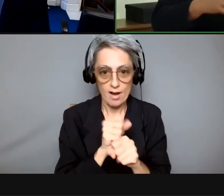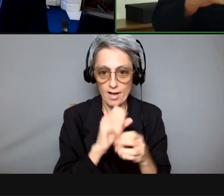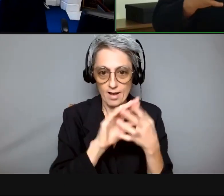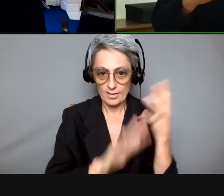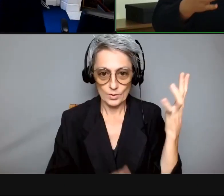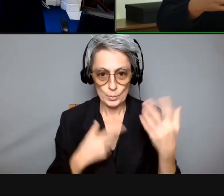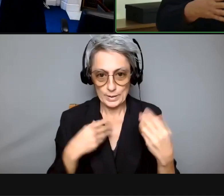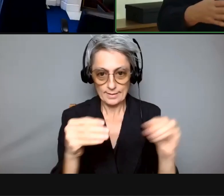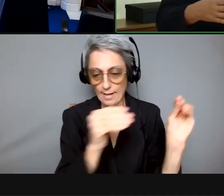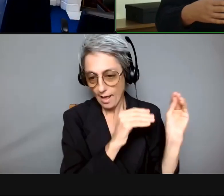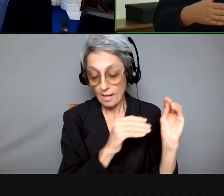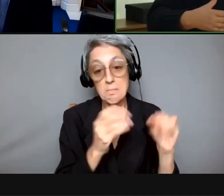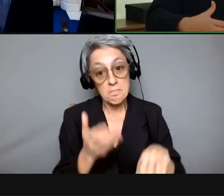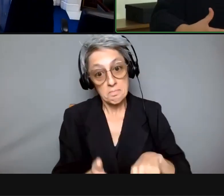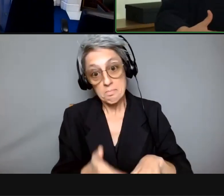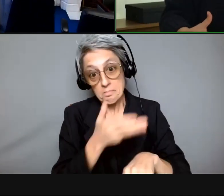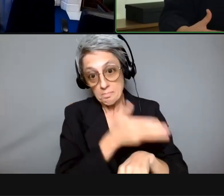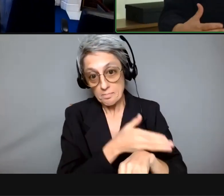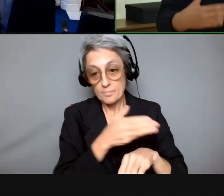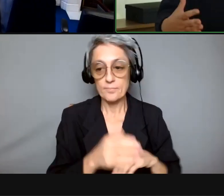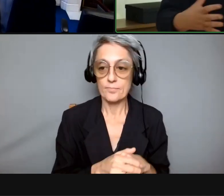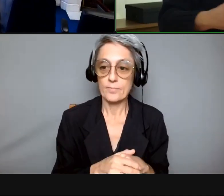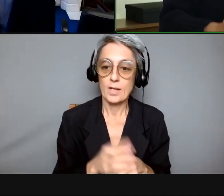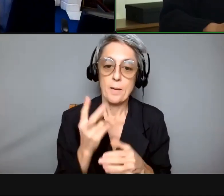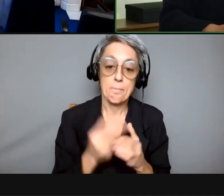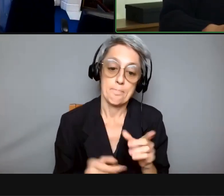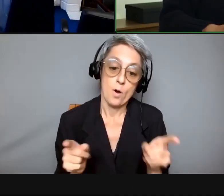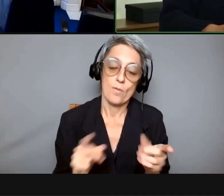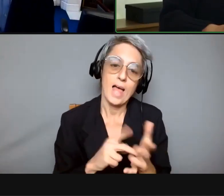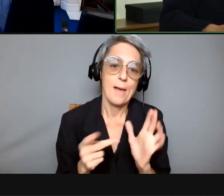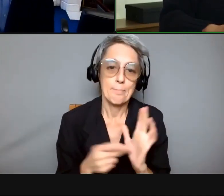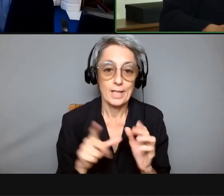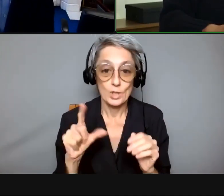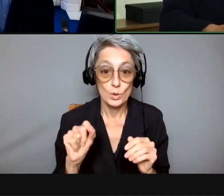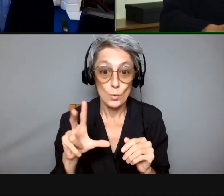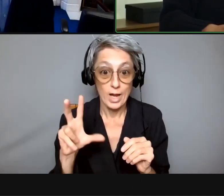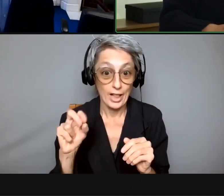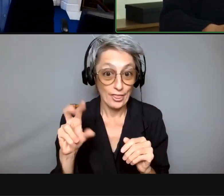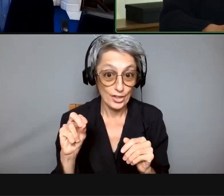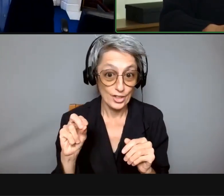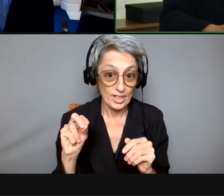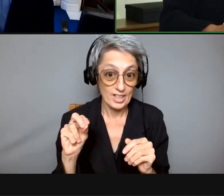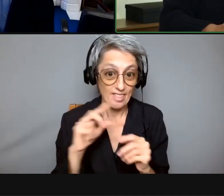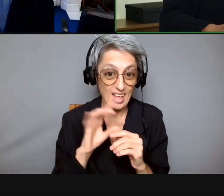And they both have to I mean, 20, 30 is eight years away. So we have to we have to keep going.